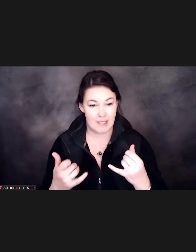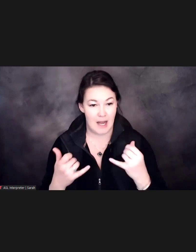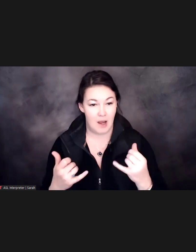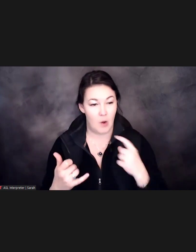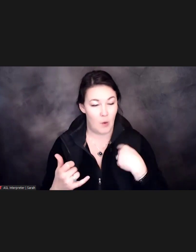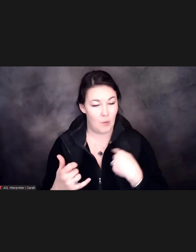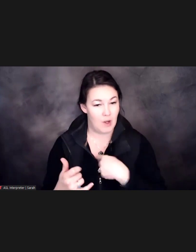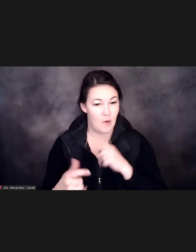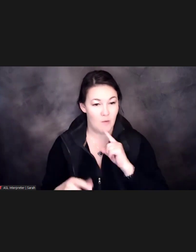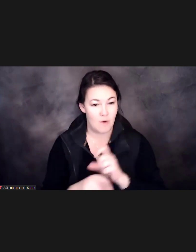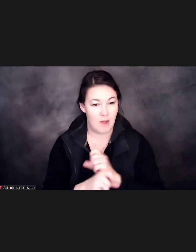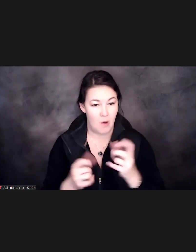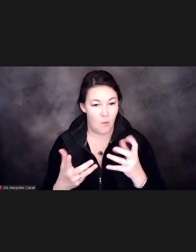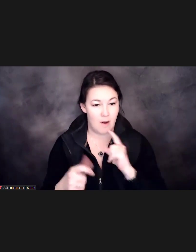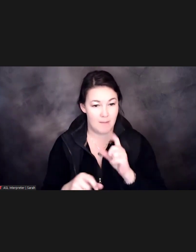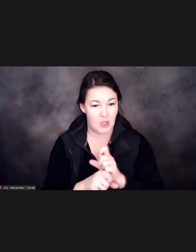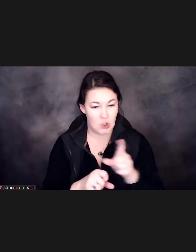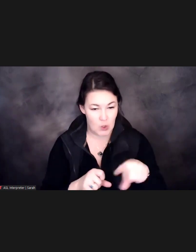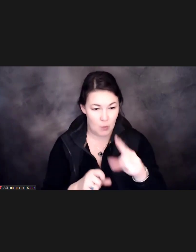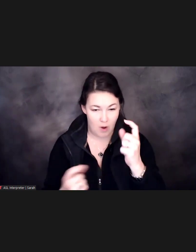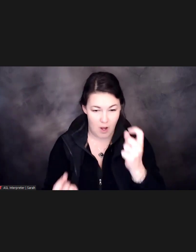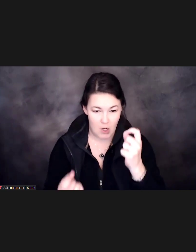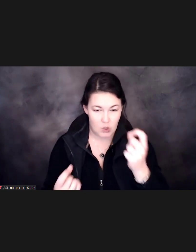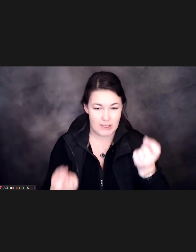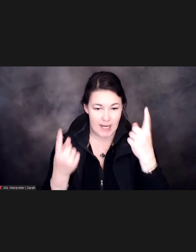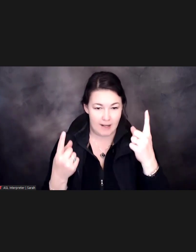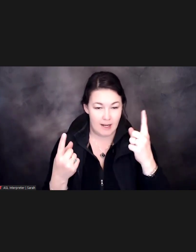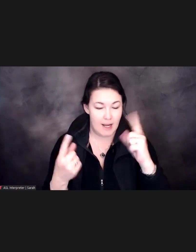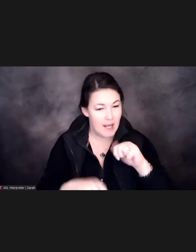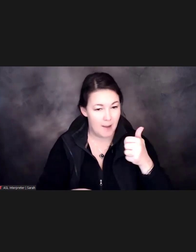that you all understand that implementing evidence-based hearing